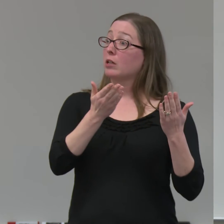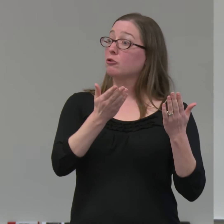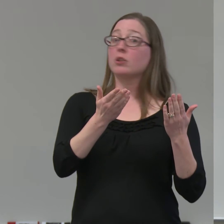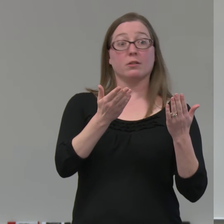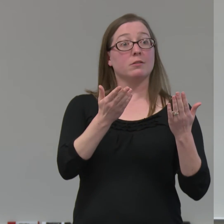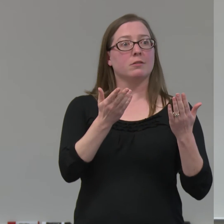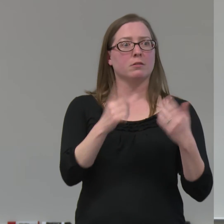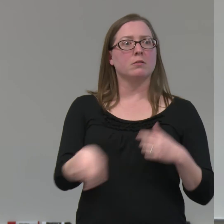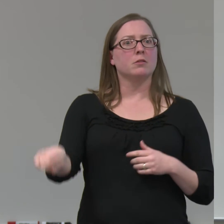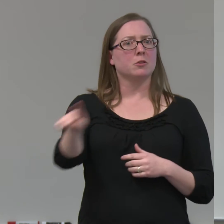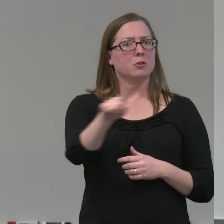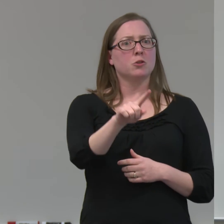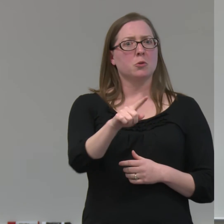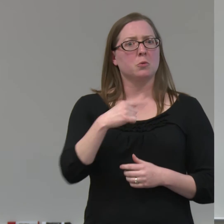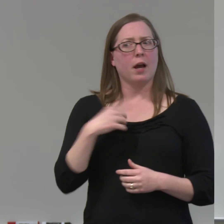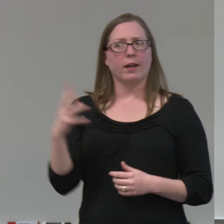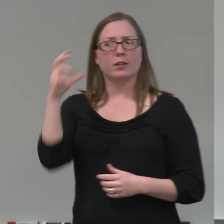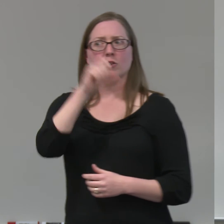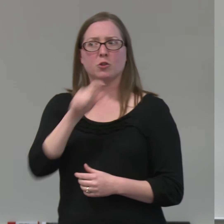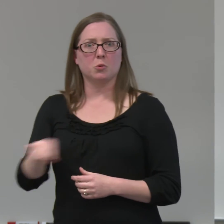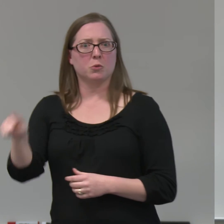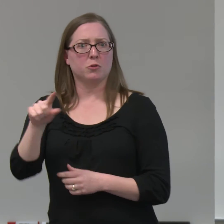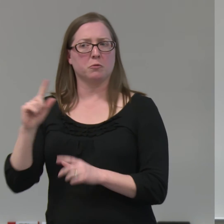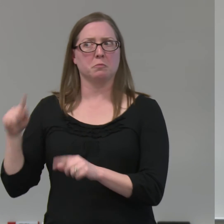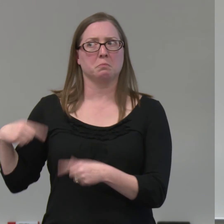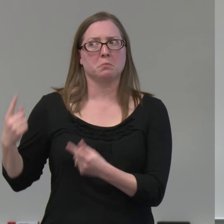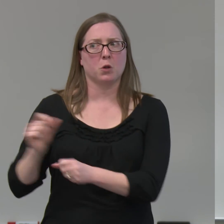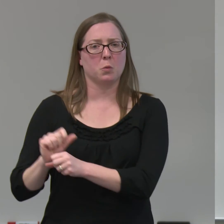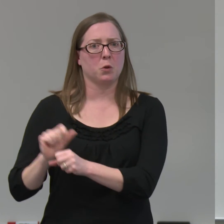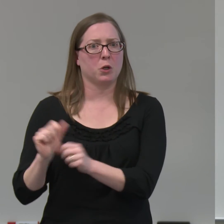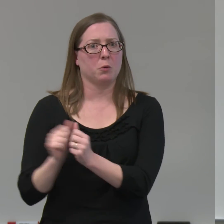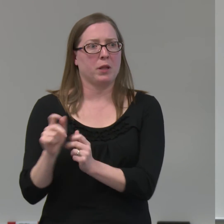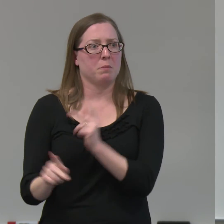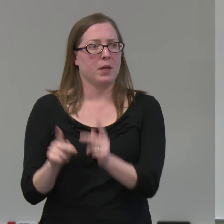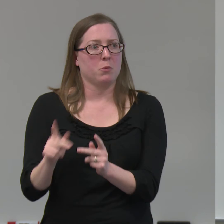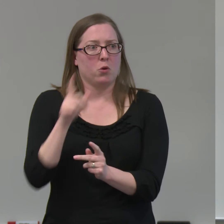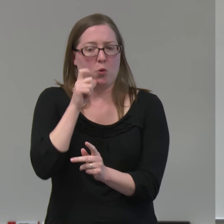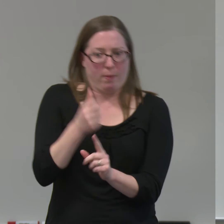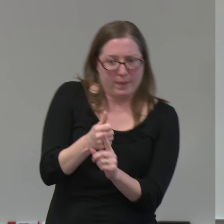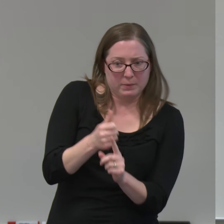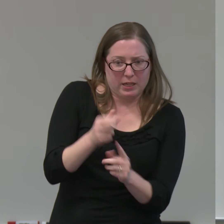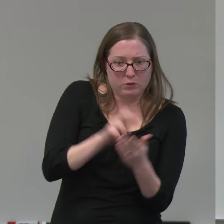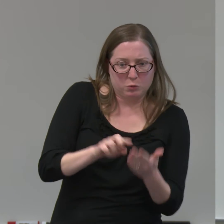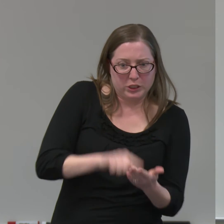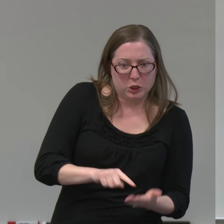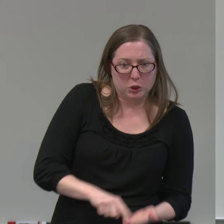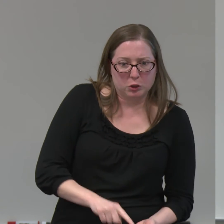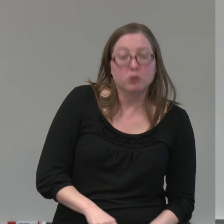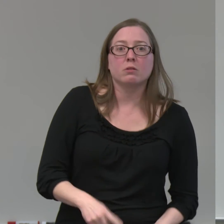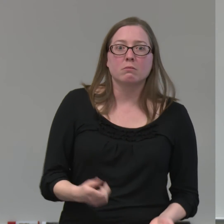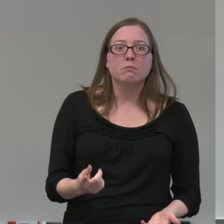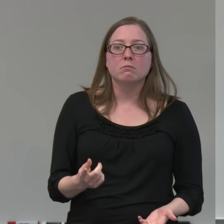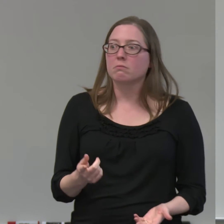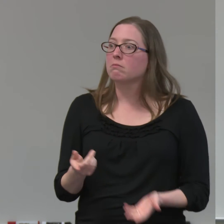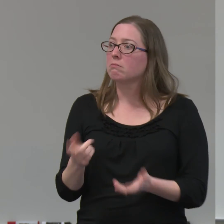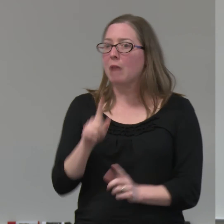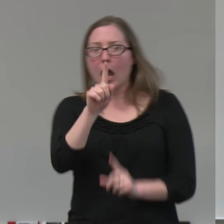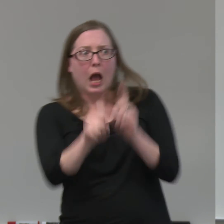You have all been, presumably, working for people who are doing research. Ask as many possible about places that they think